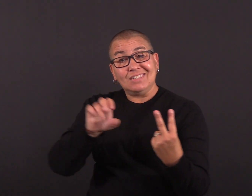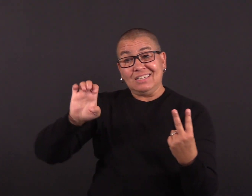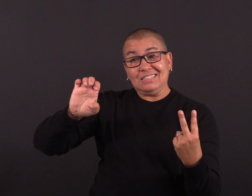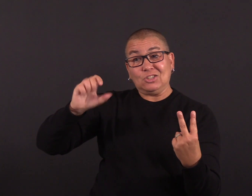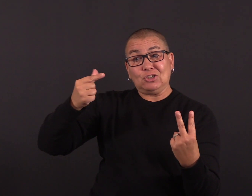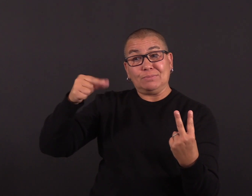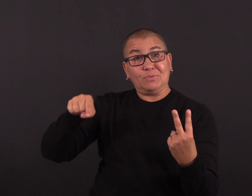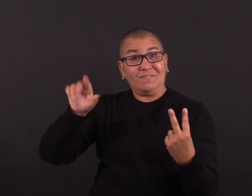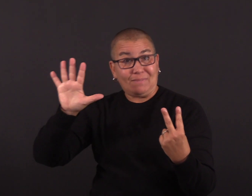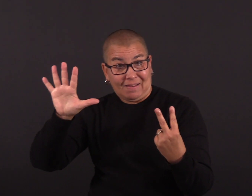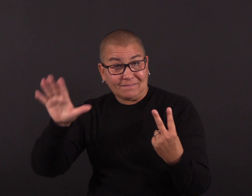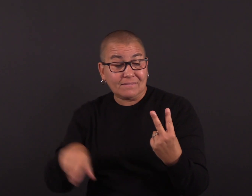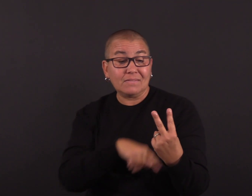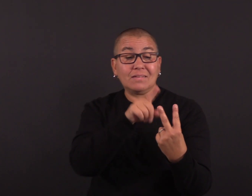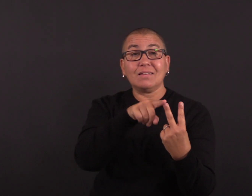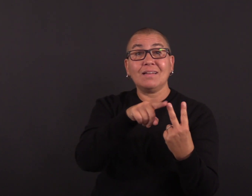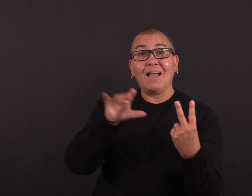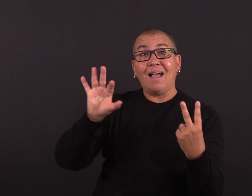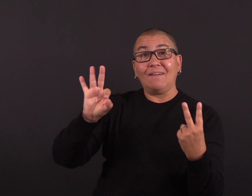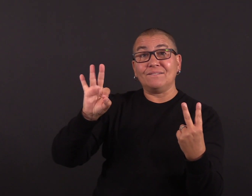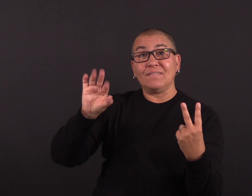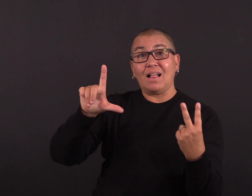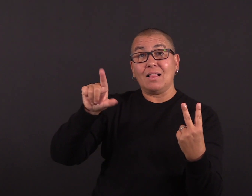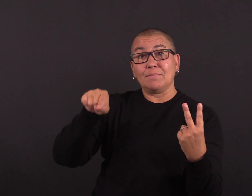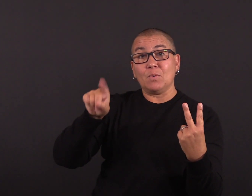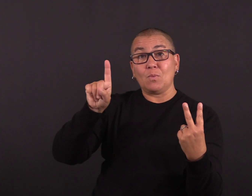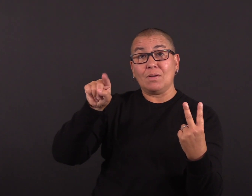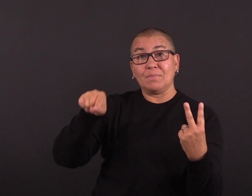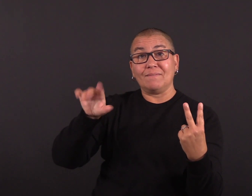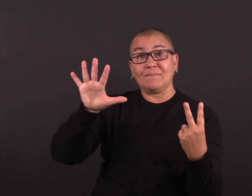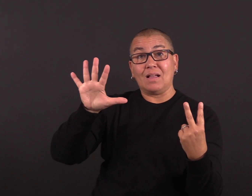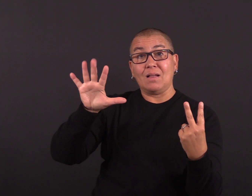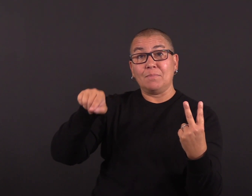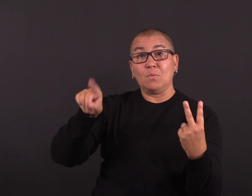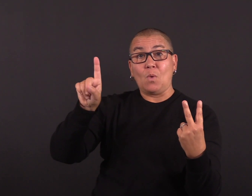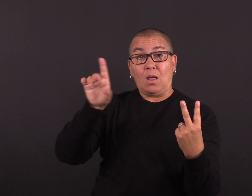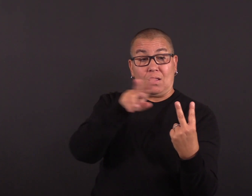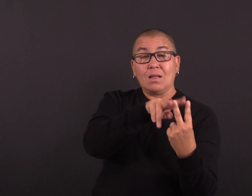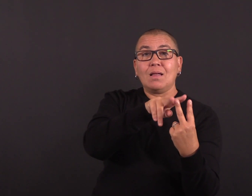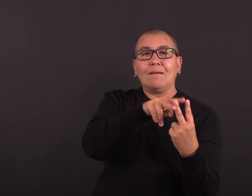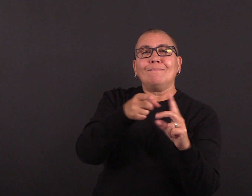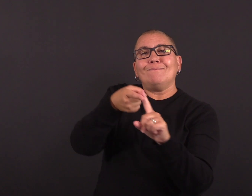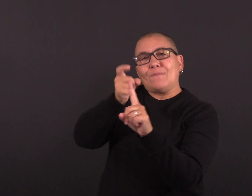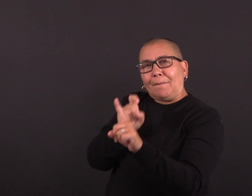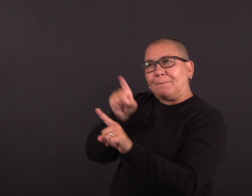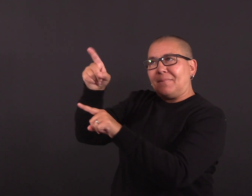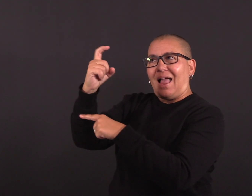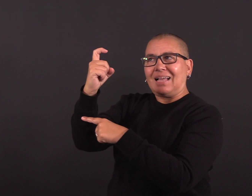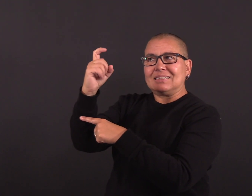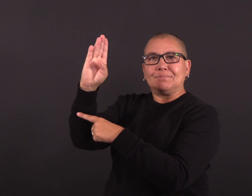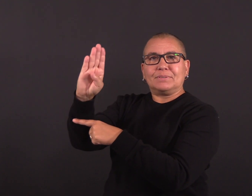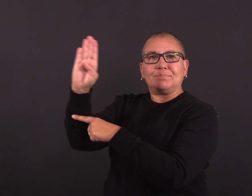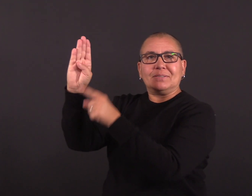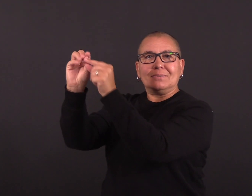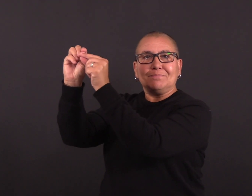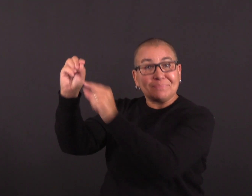variants on the rise around the country. But the appearance of a new "highly